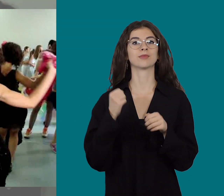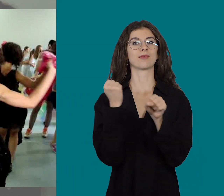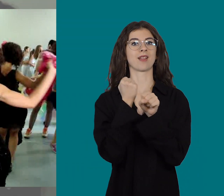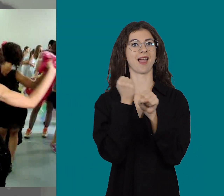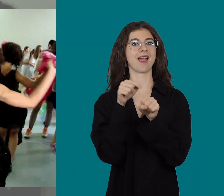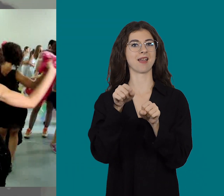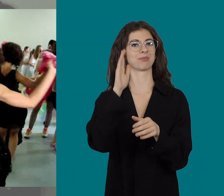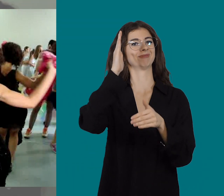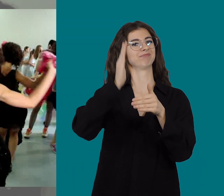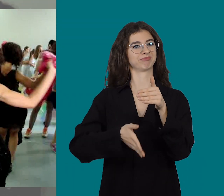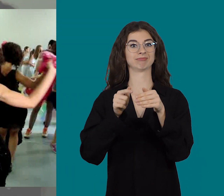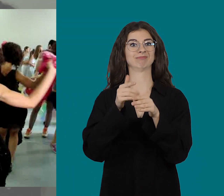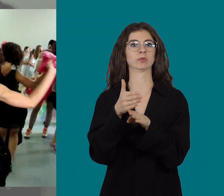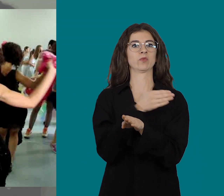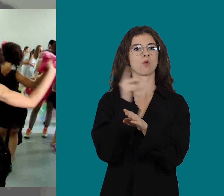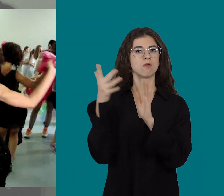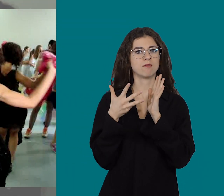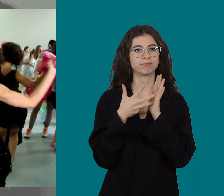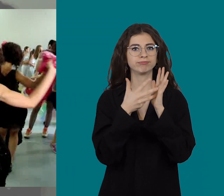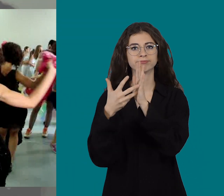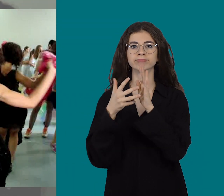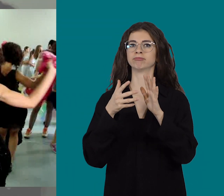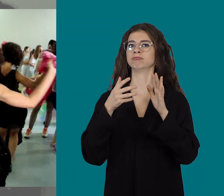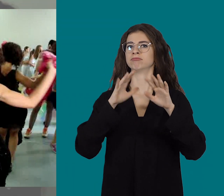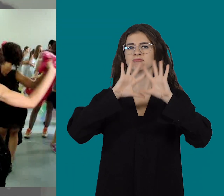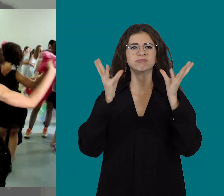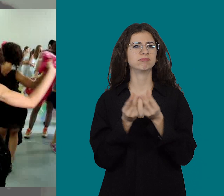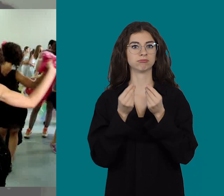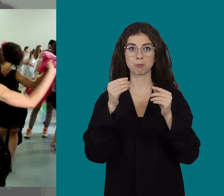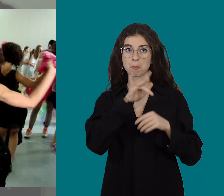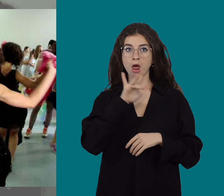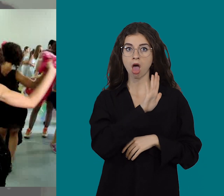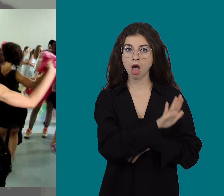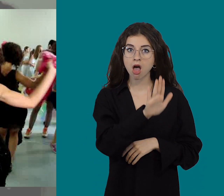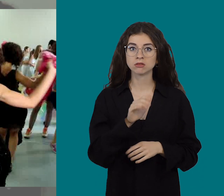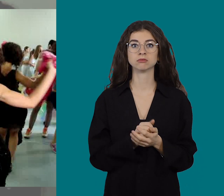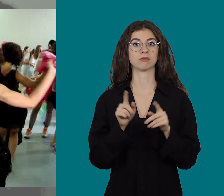Before finishing the work, she checks that everything is in its place,